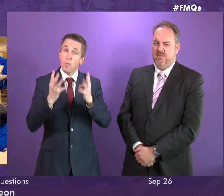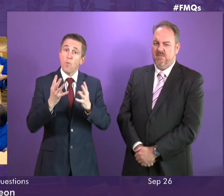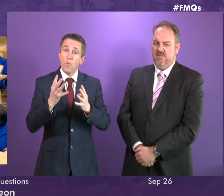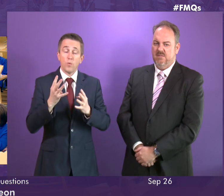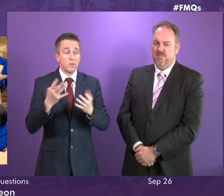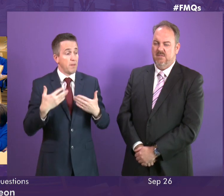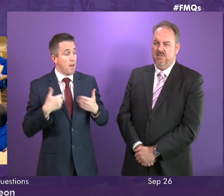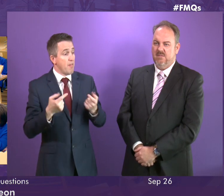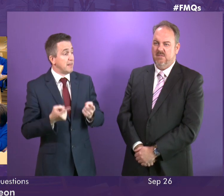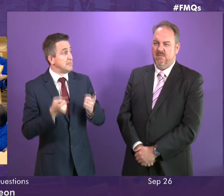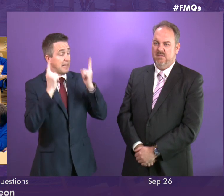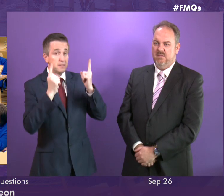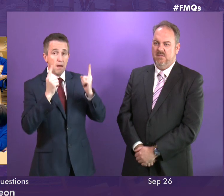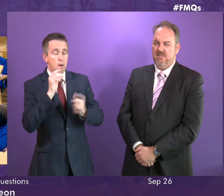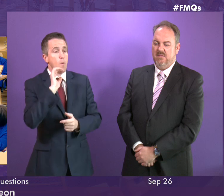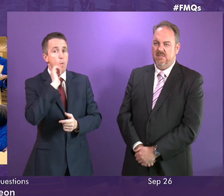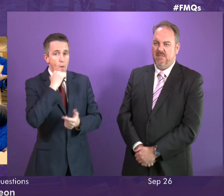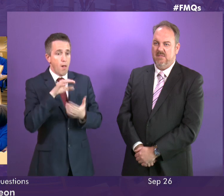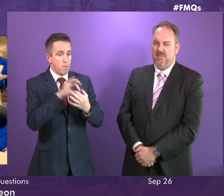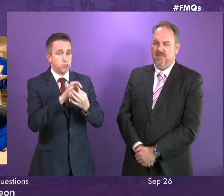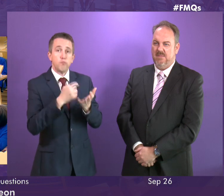to ask the health secretary to correspond with Liz Smith on the detail of that letter